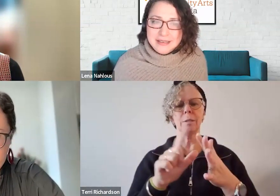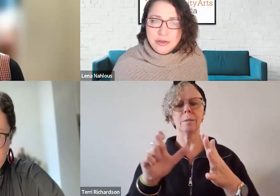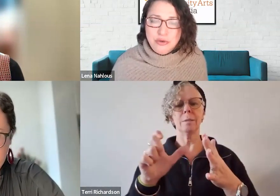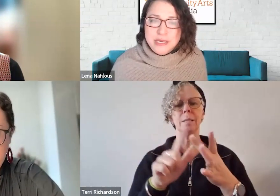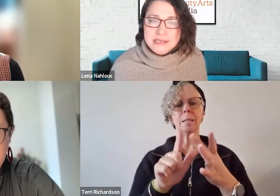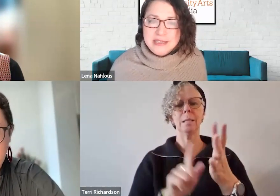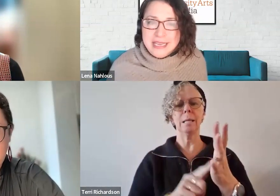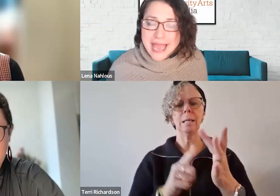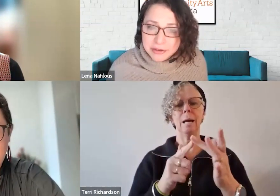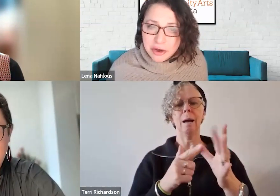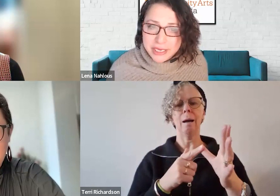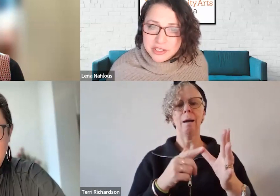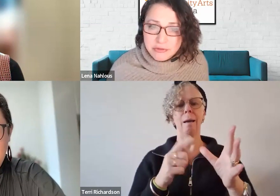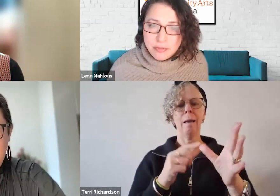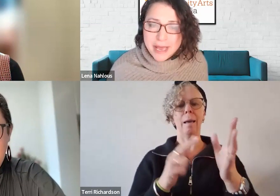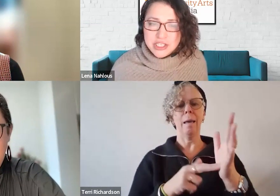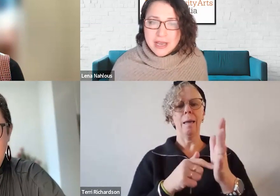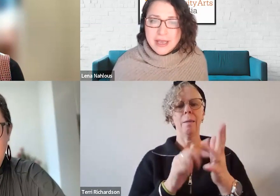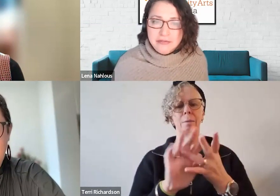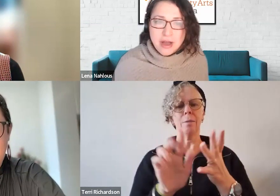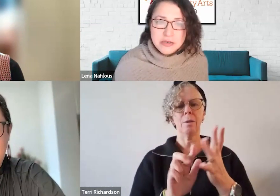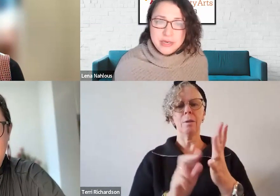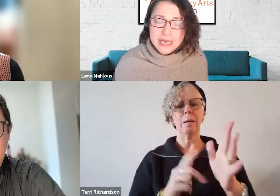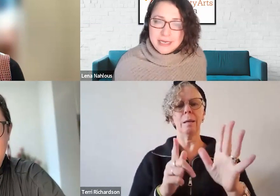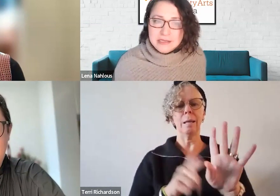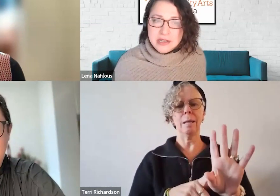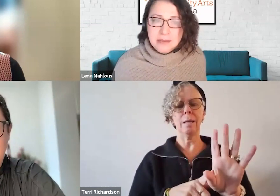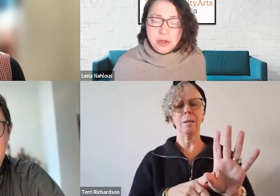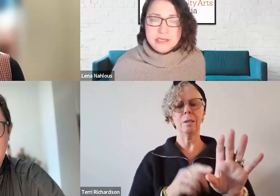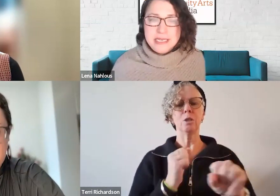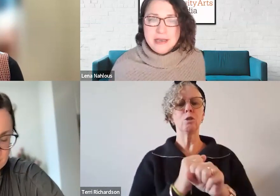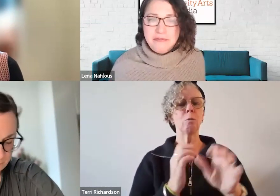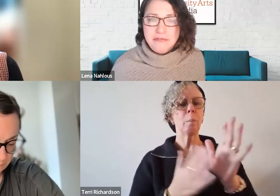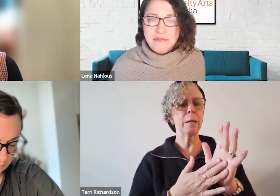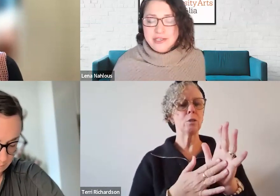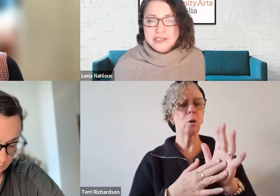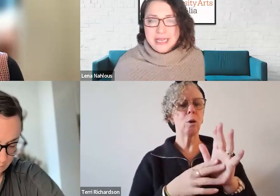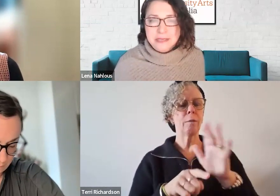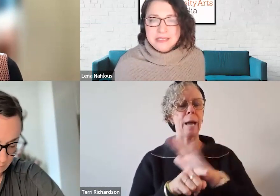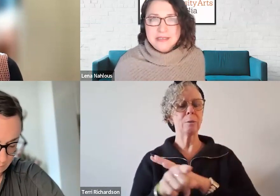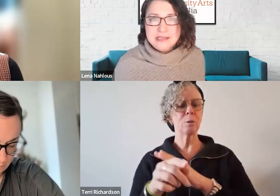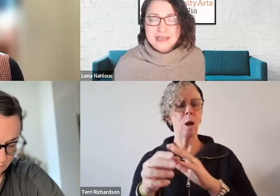who is the outgoing general manager Advisory at Inside Policy, a First Nations-led business.